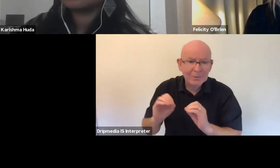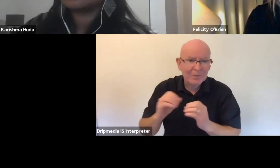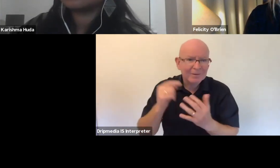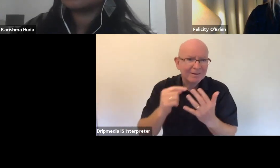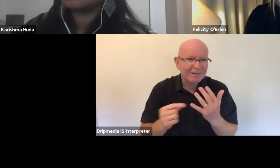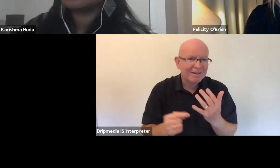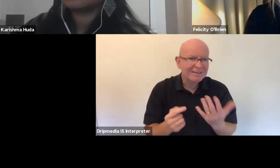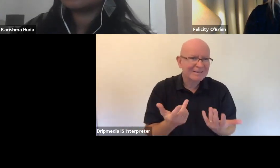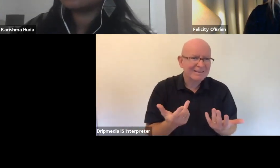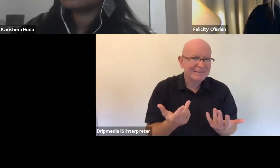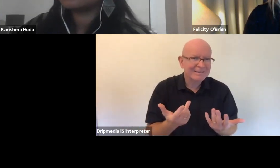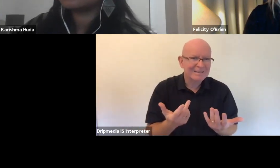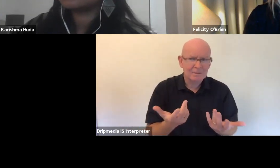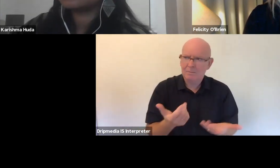I’ll hand that one over to you Alex.